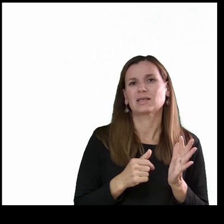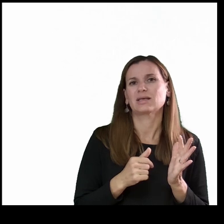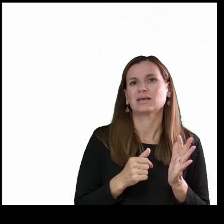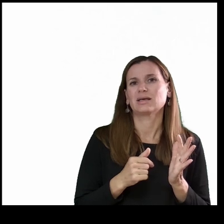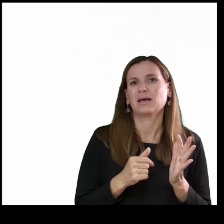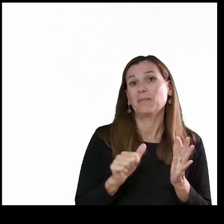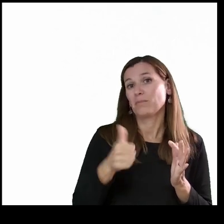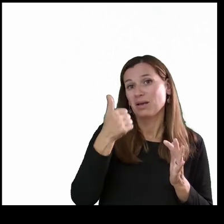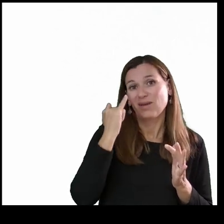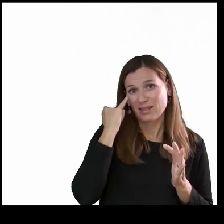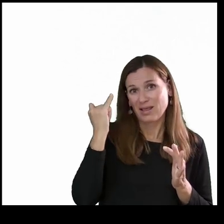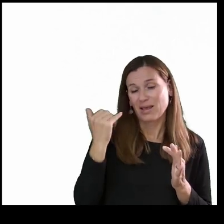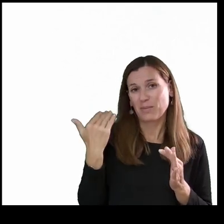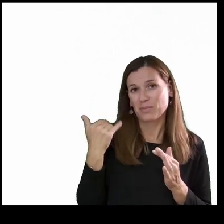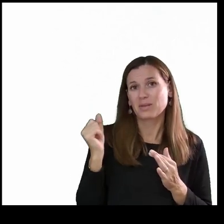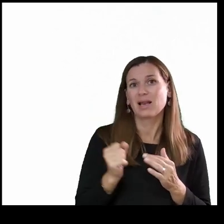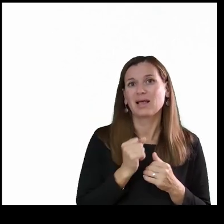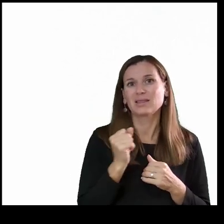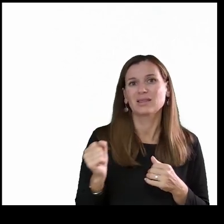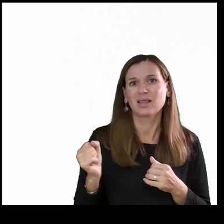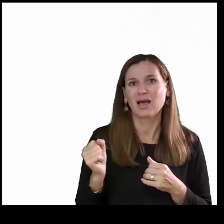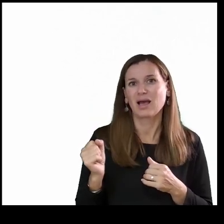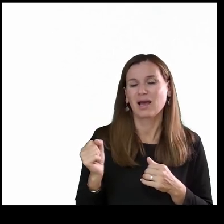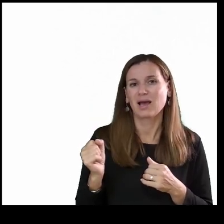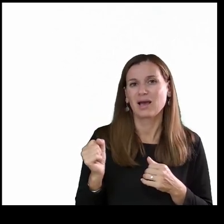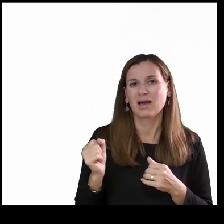would be the bottom up approach.